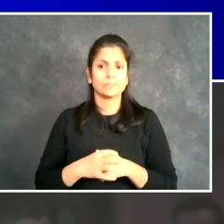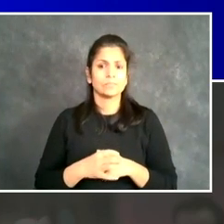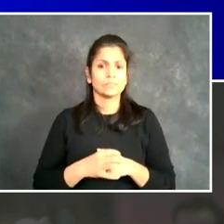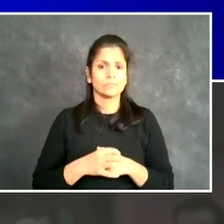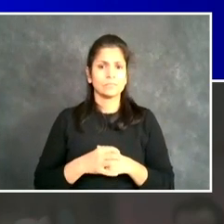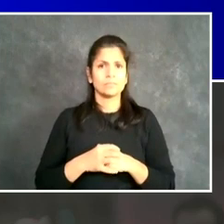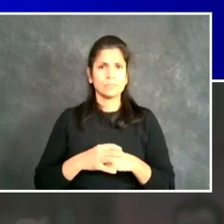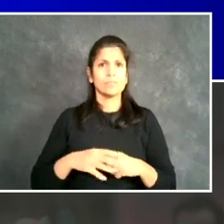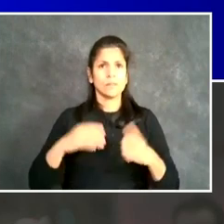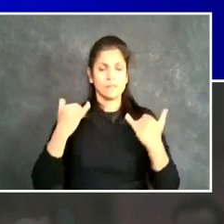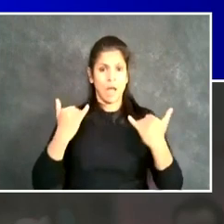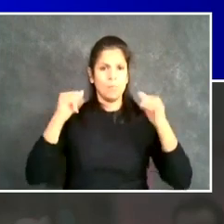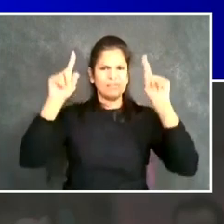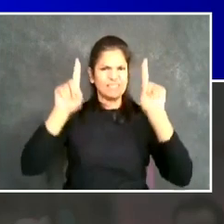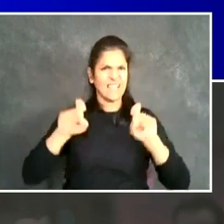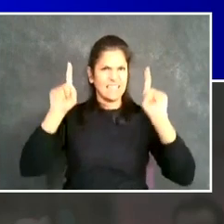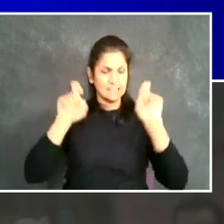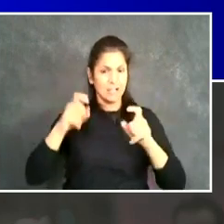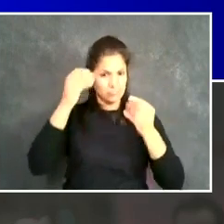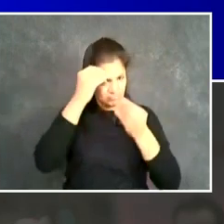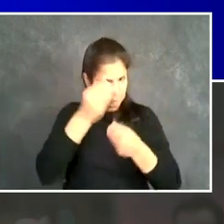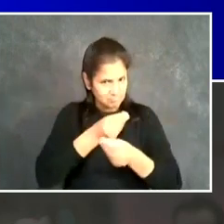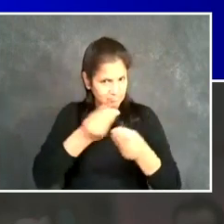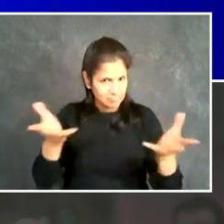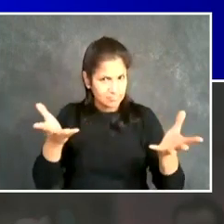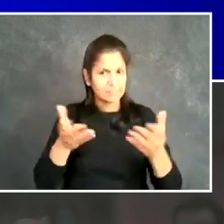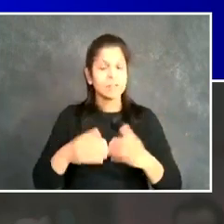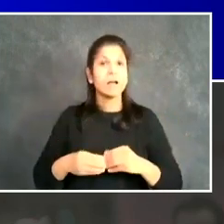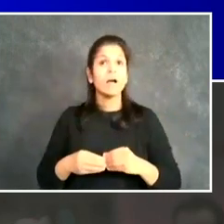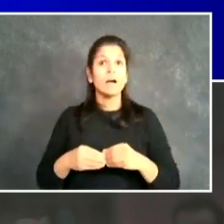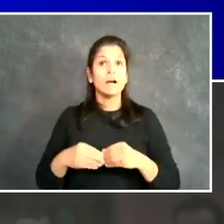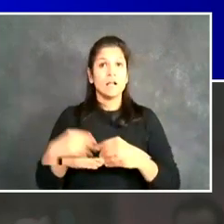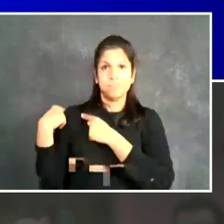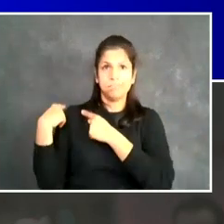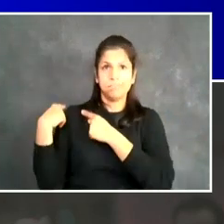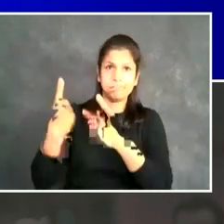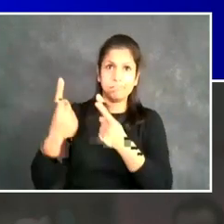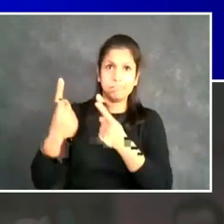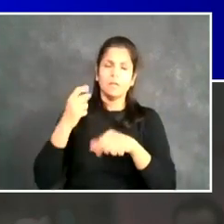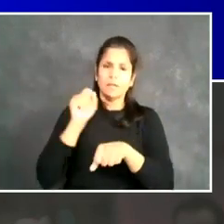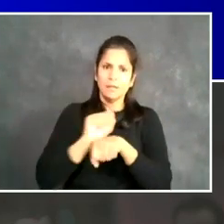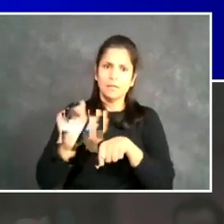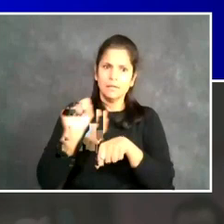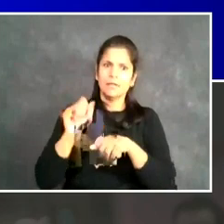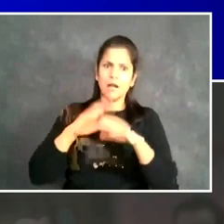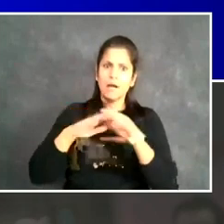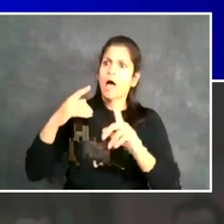PANDEMIC. I WANT TO TALK TO YOU ABOUT TESTING.